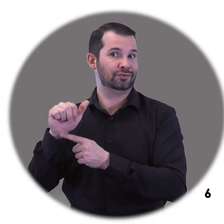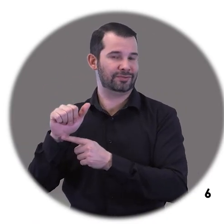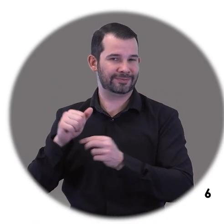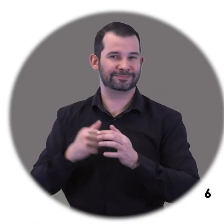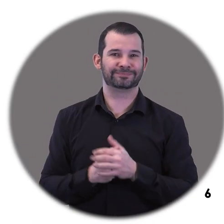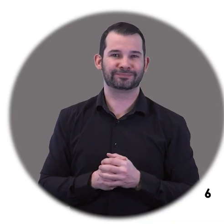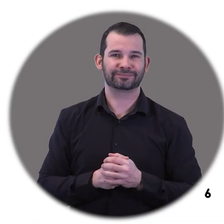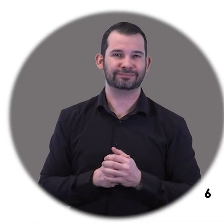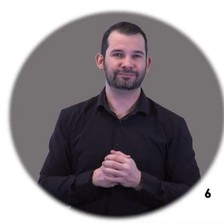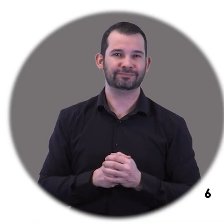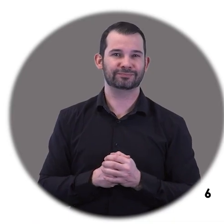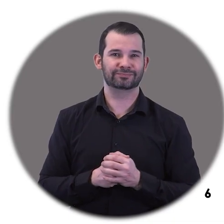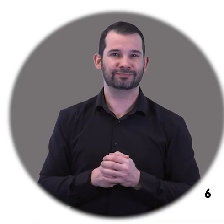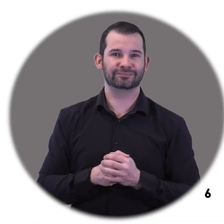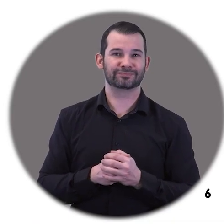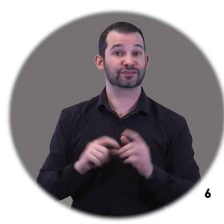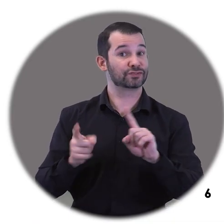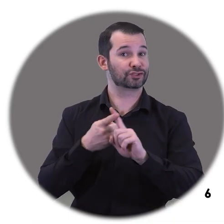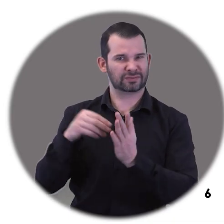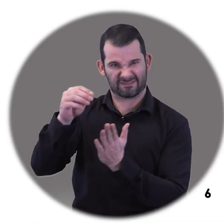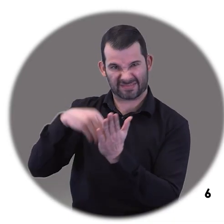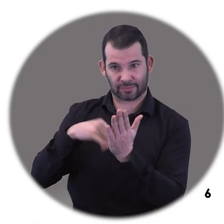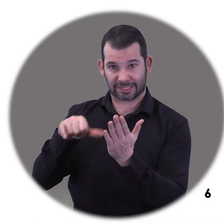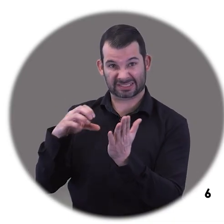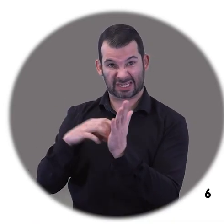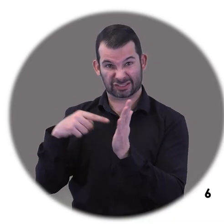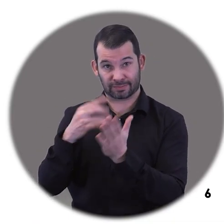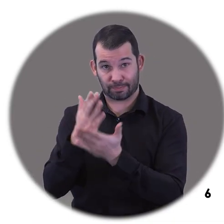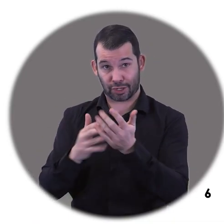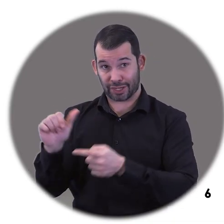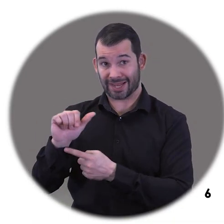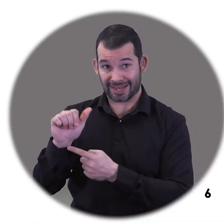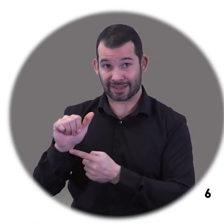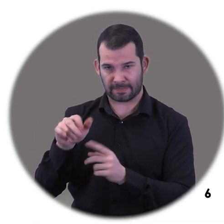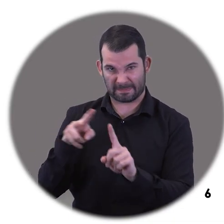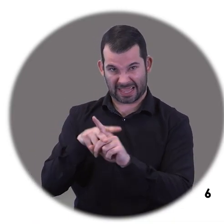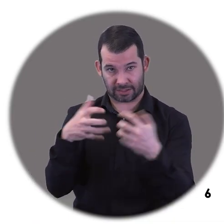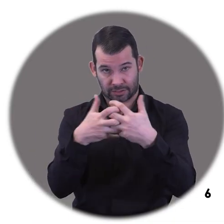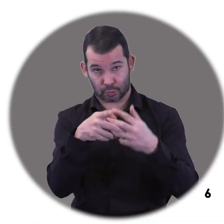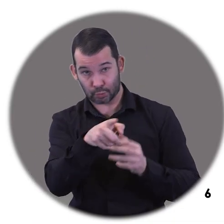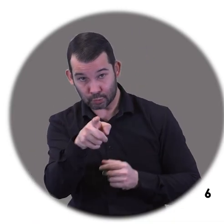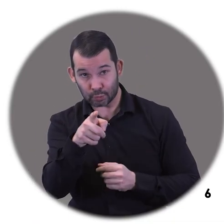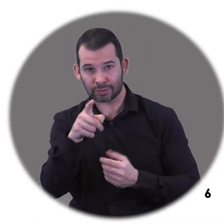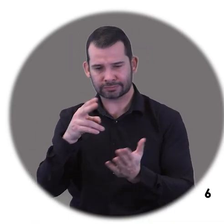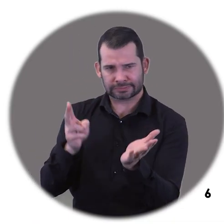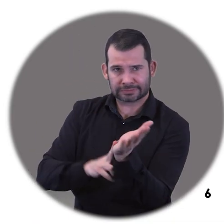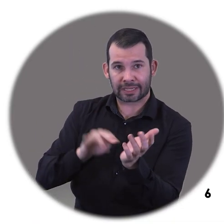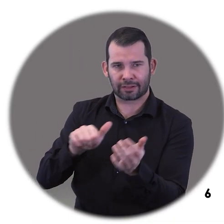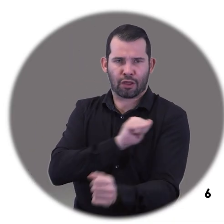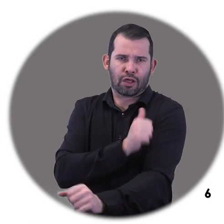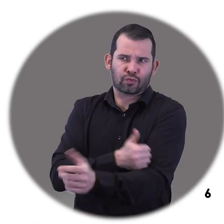First, fill out the sections of Part A that apply to you and sign the authorization section.